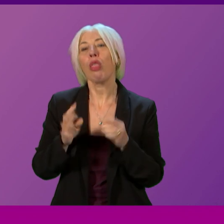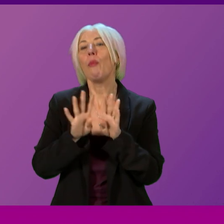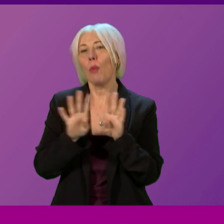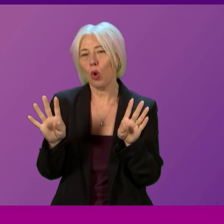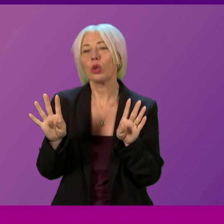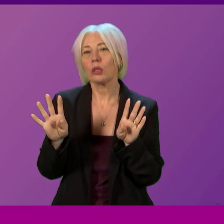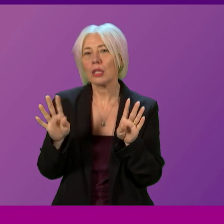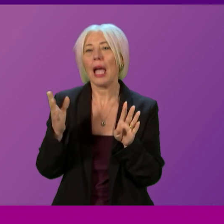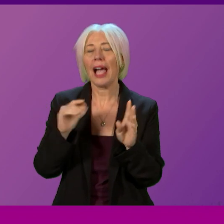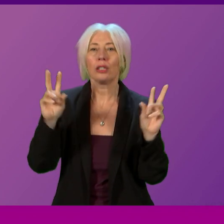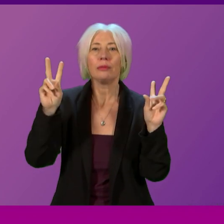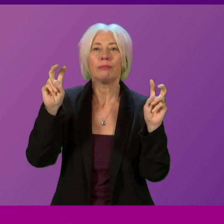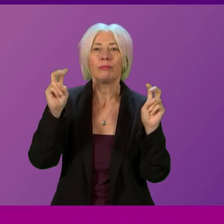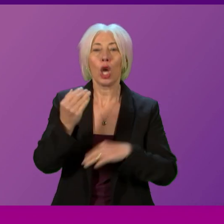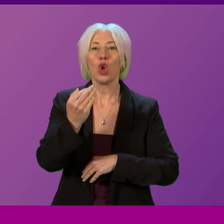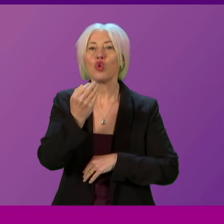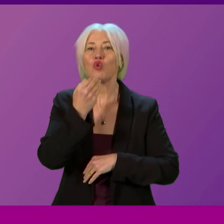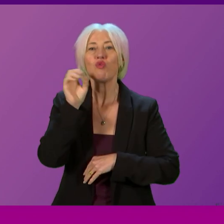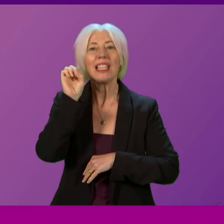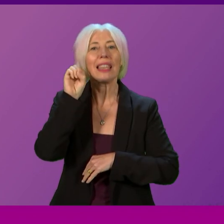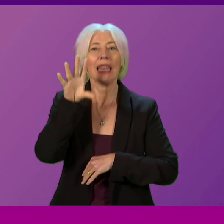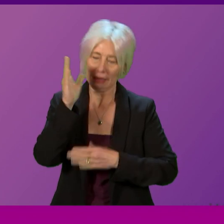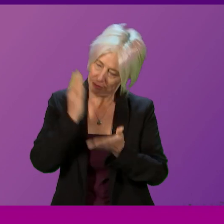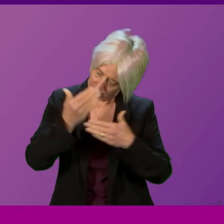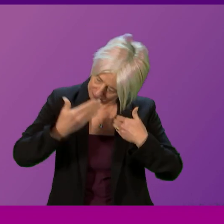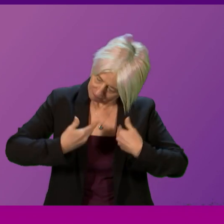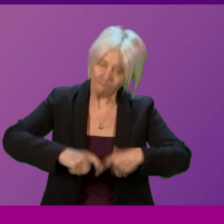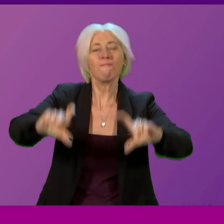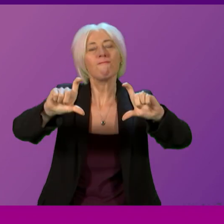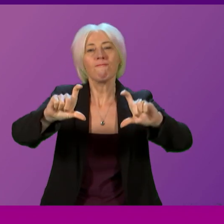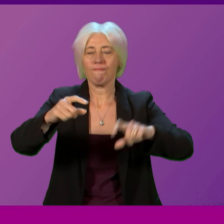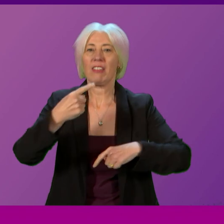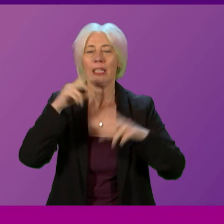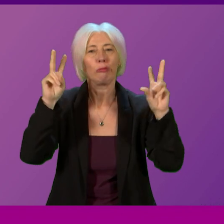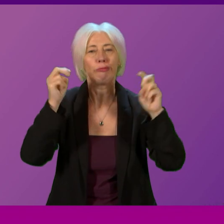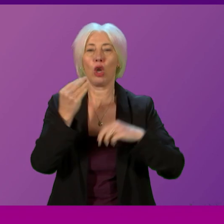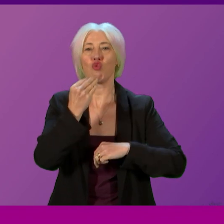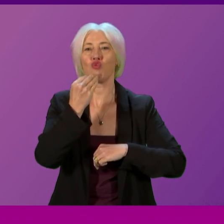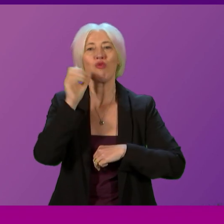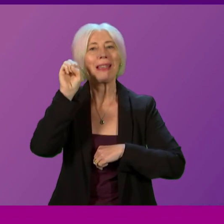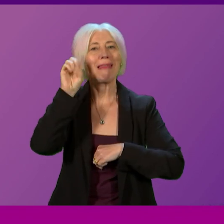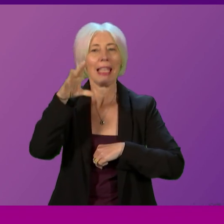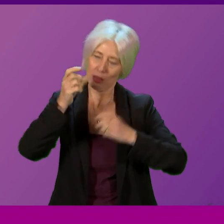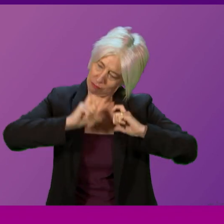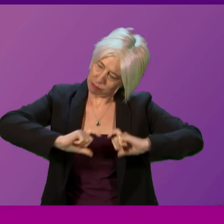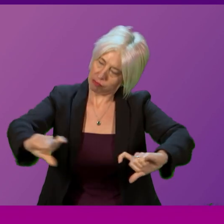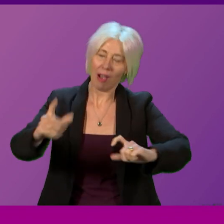It said that health boards had the “green light” from the leadership to come up with